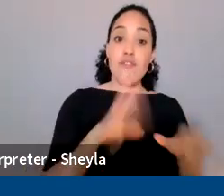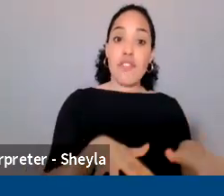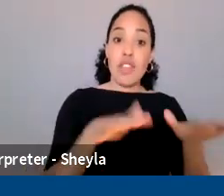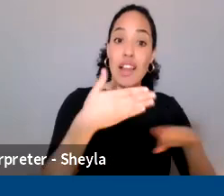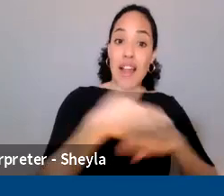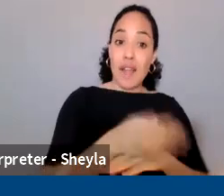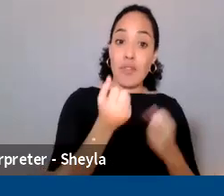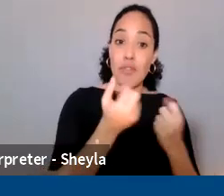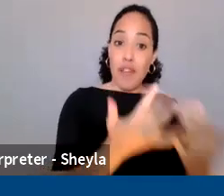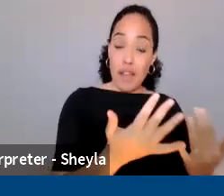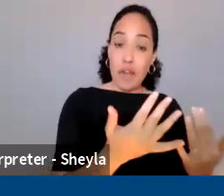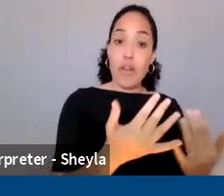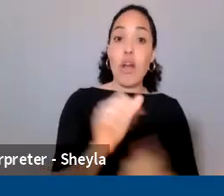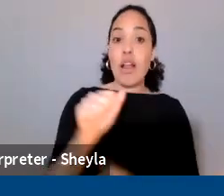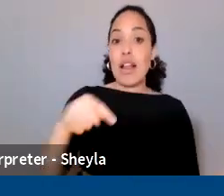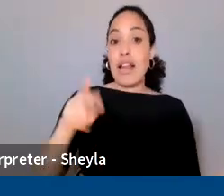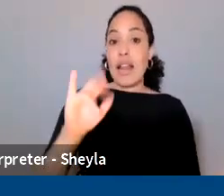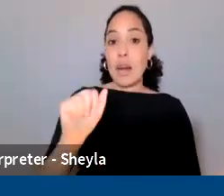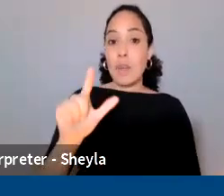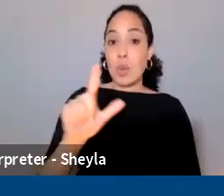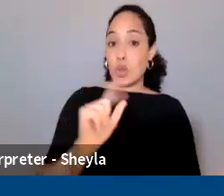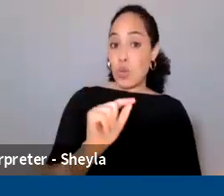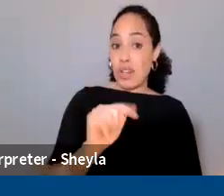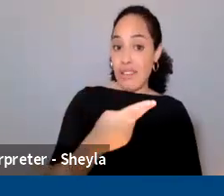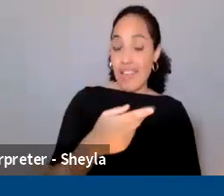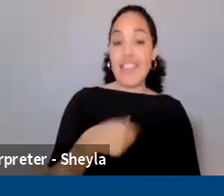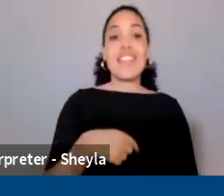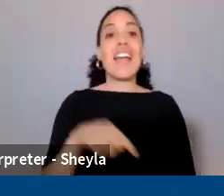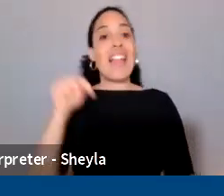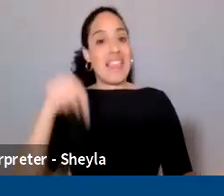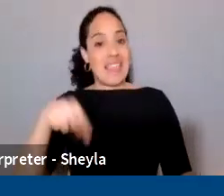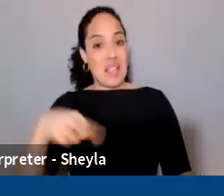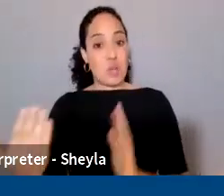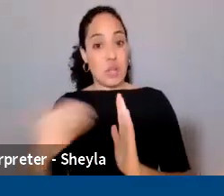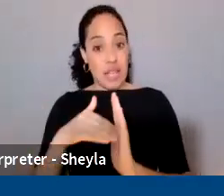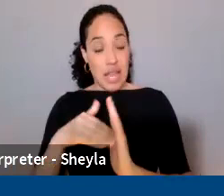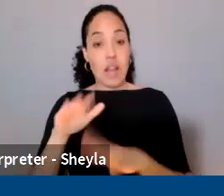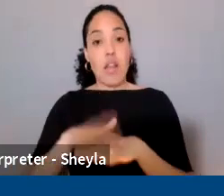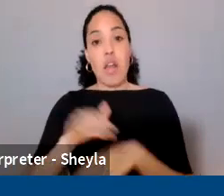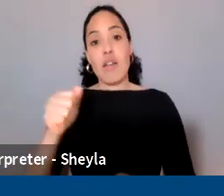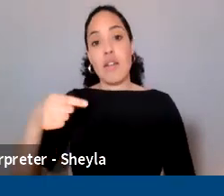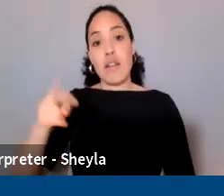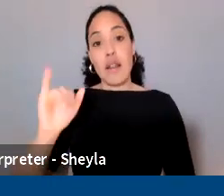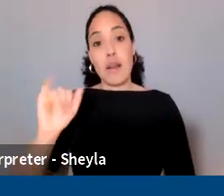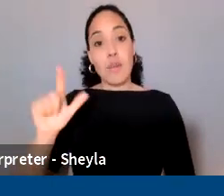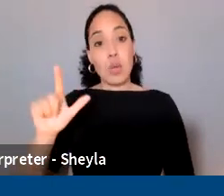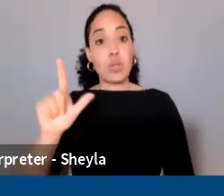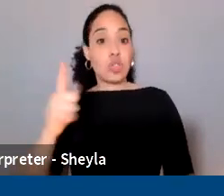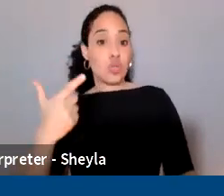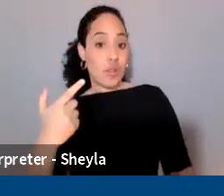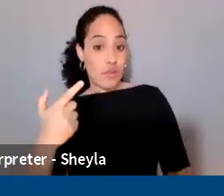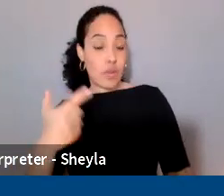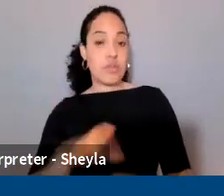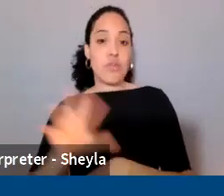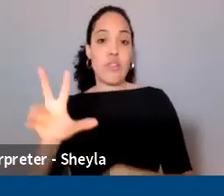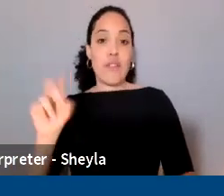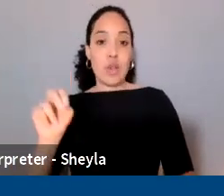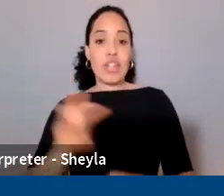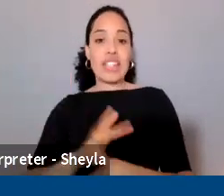and then this same webinar will be on the 21st from 5 30 to 6 30. thank you for participating